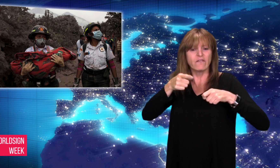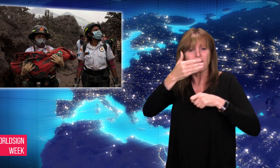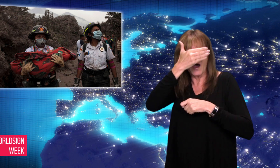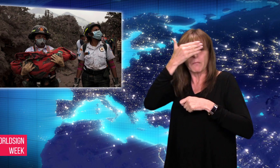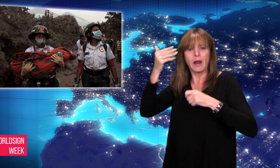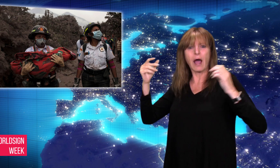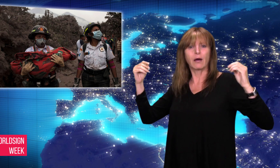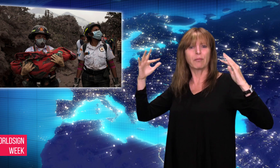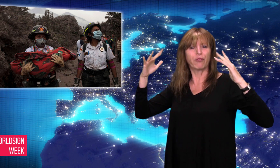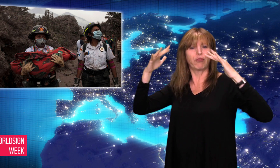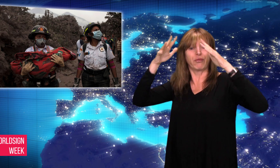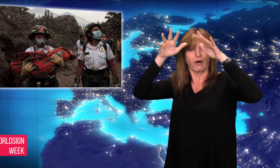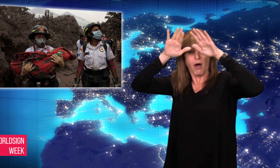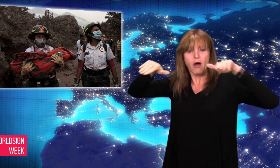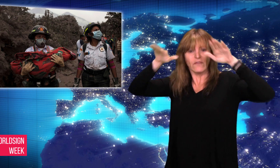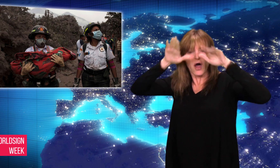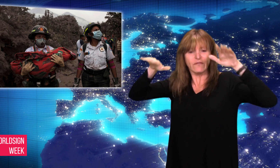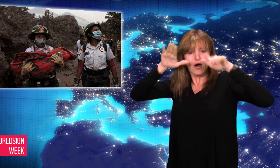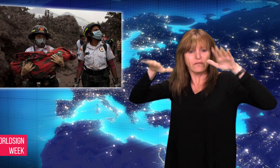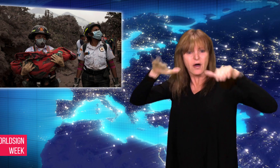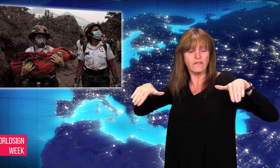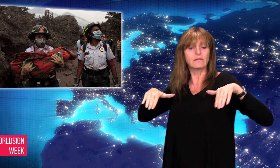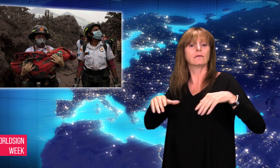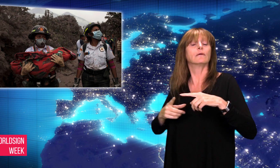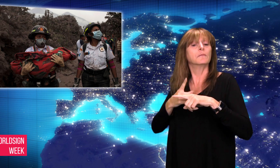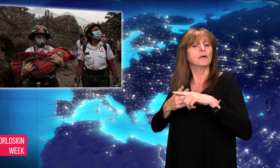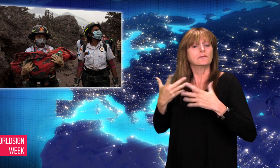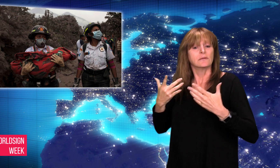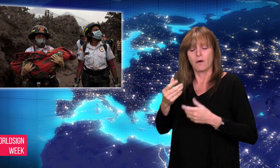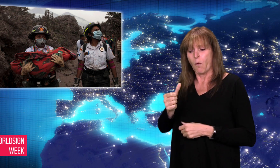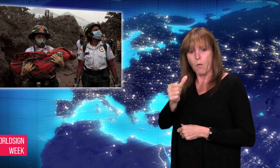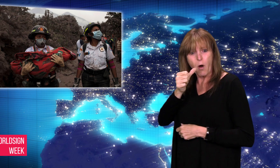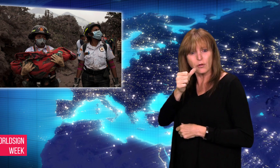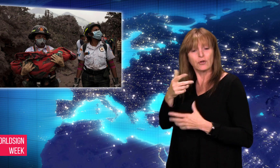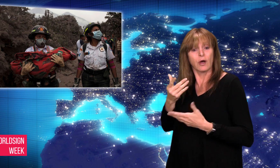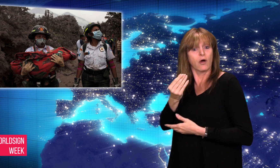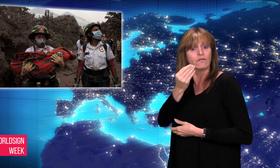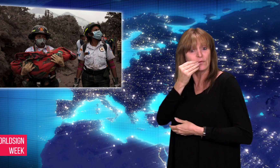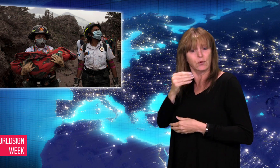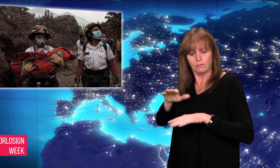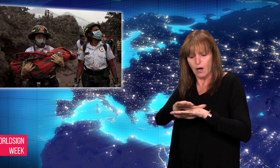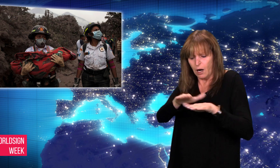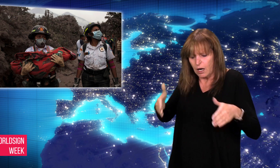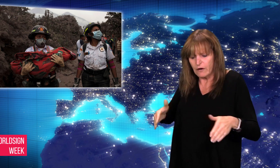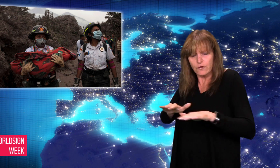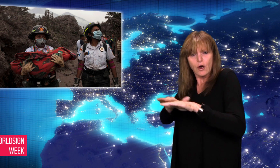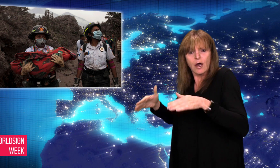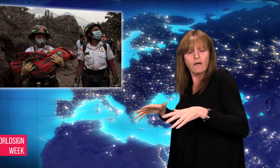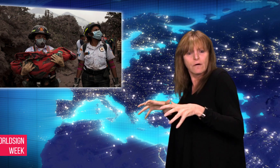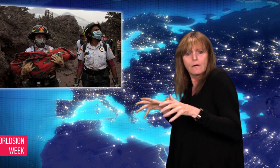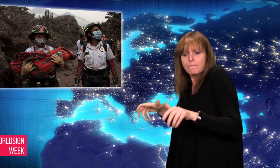people by surprise. The agency quickly issued an evacuation order